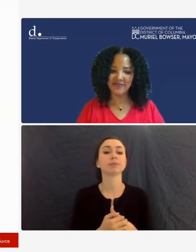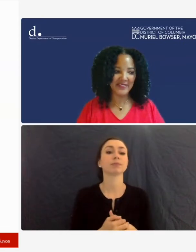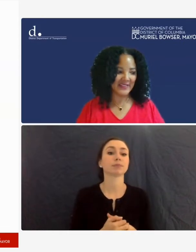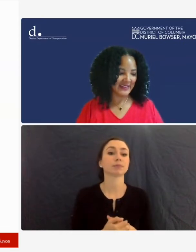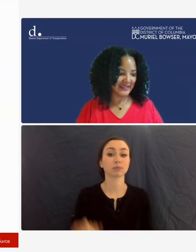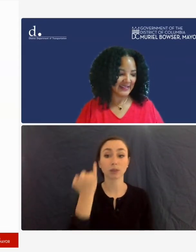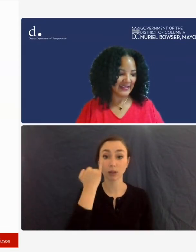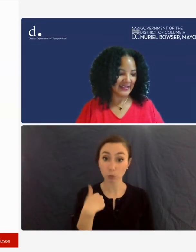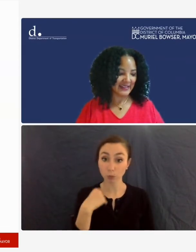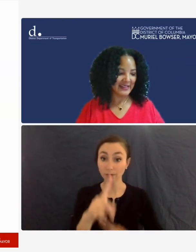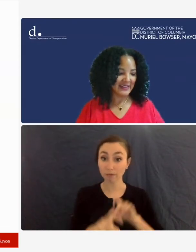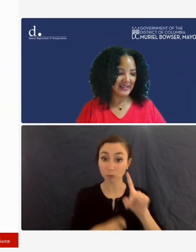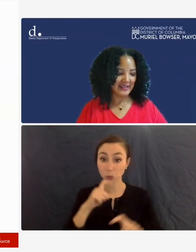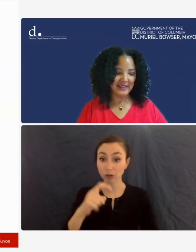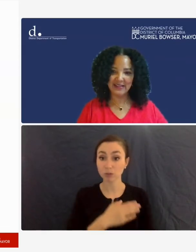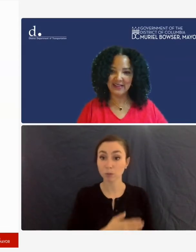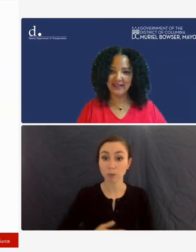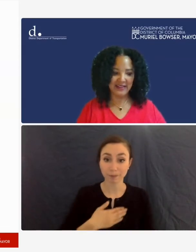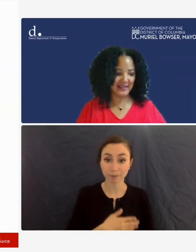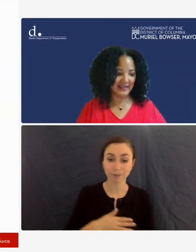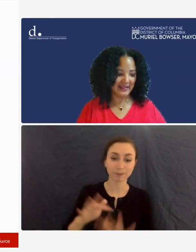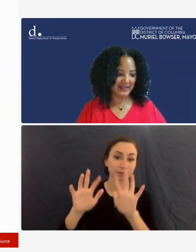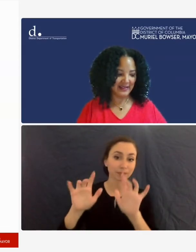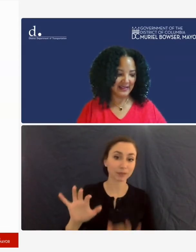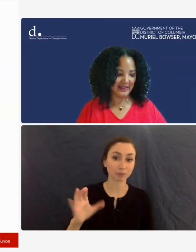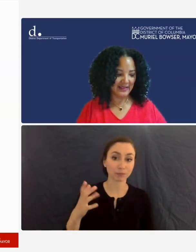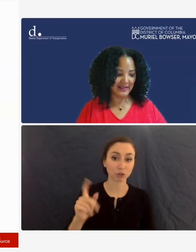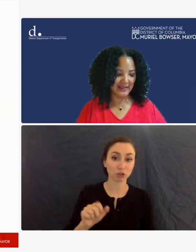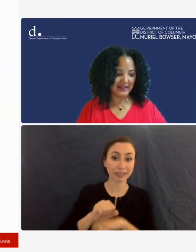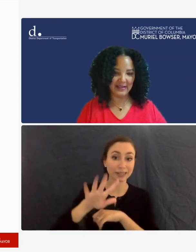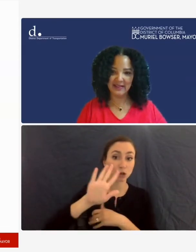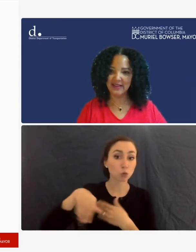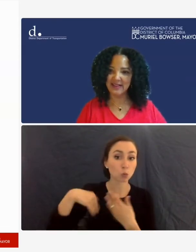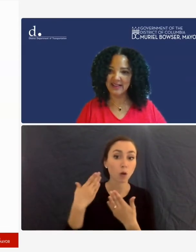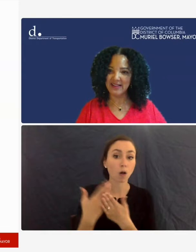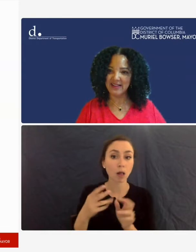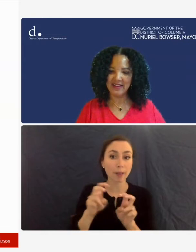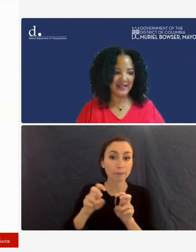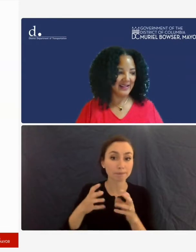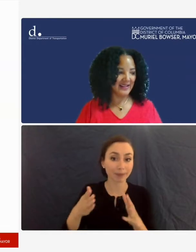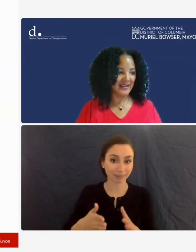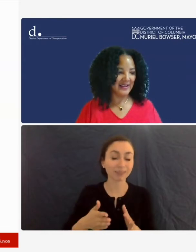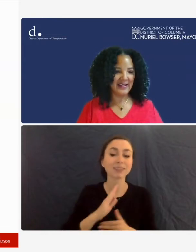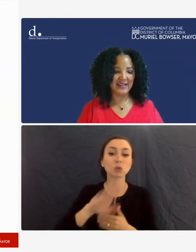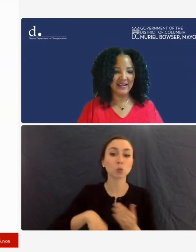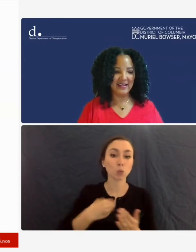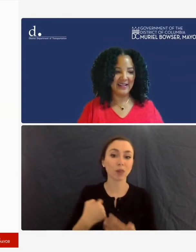please drop the question and send it to all the panelists so a all of us can can see the question